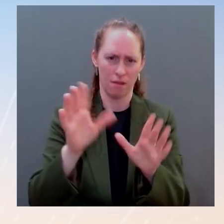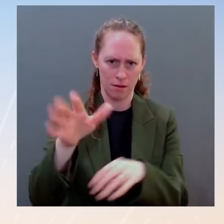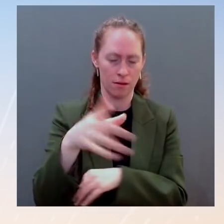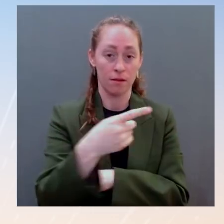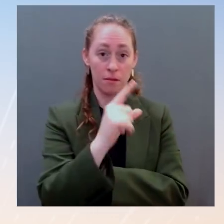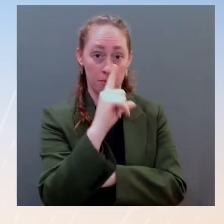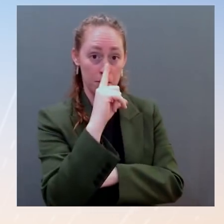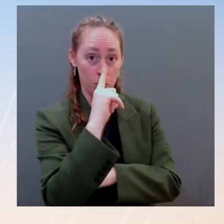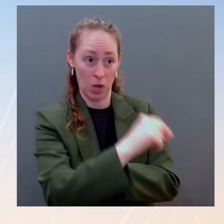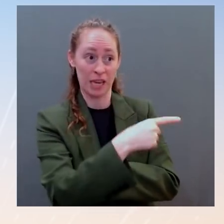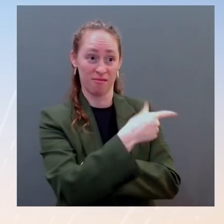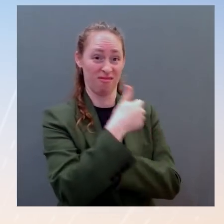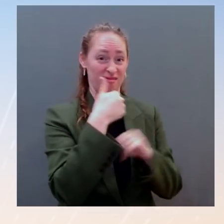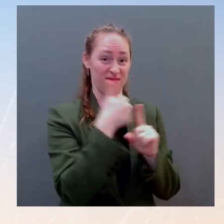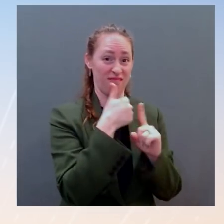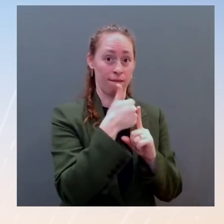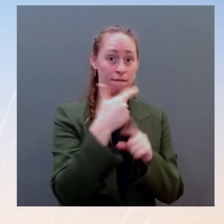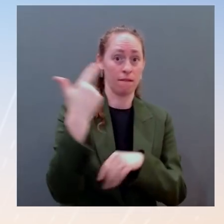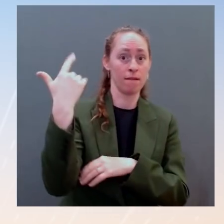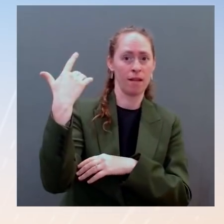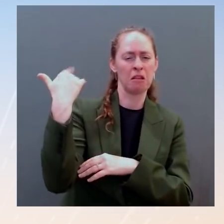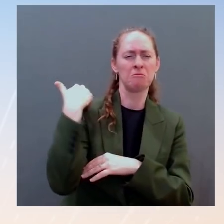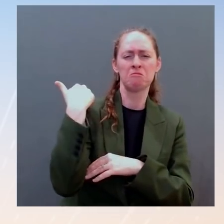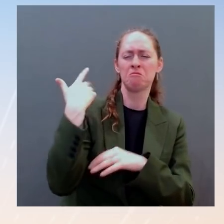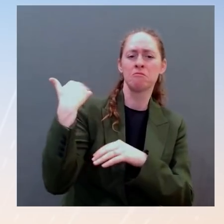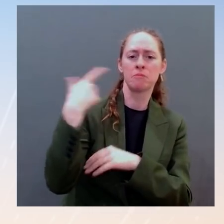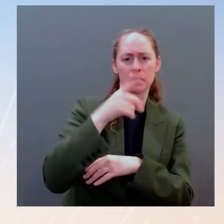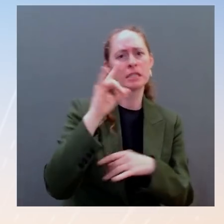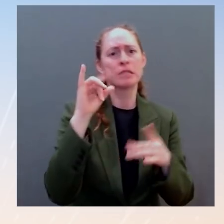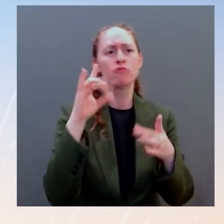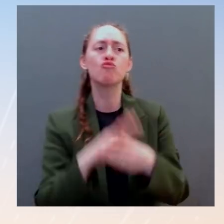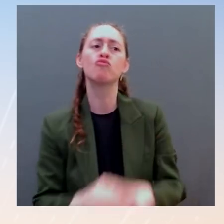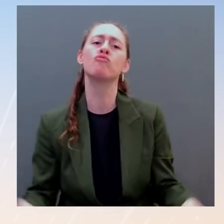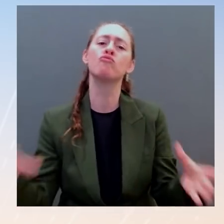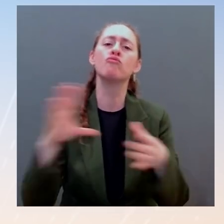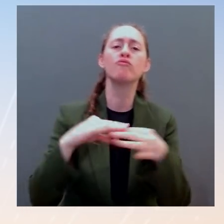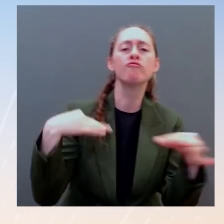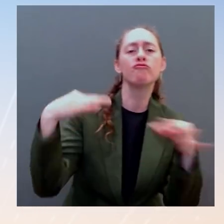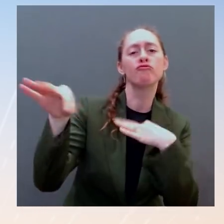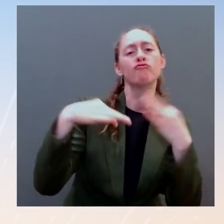which were to degrade Ukraine, of course; to subsume Ukraine,